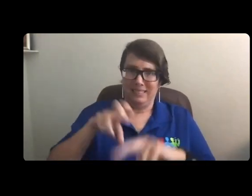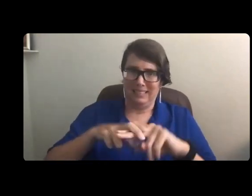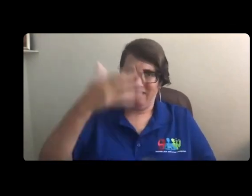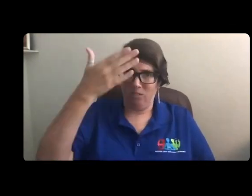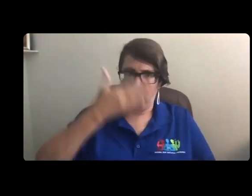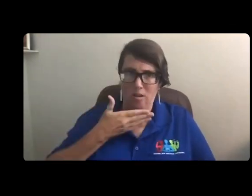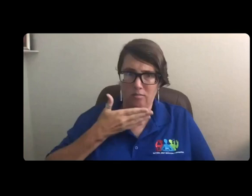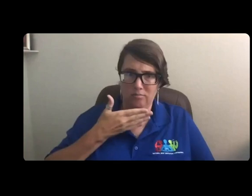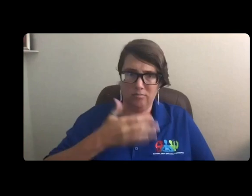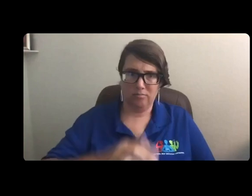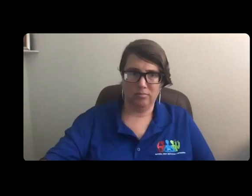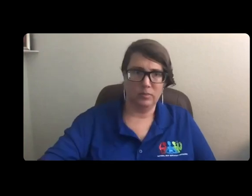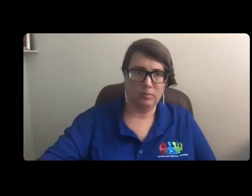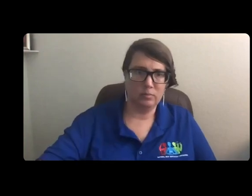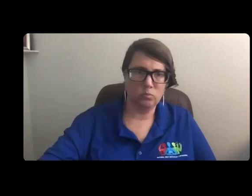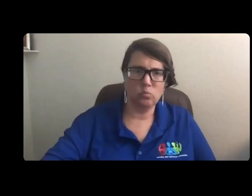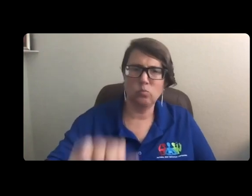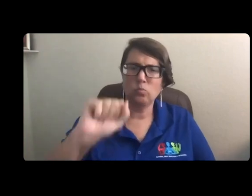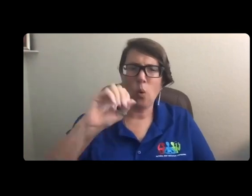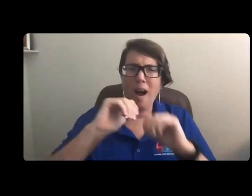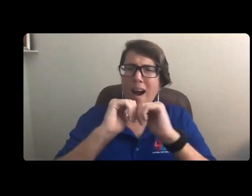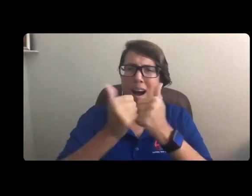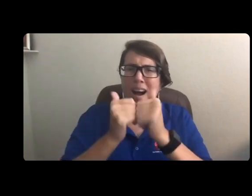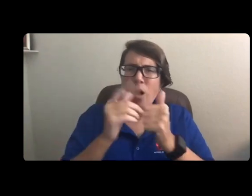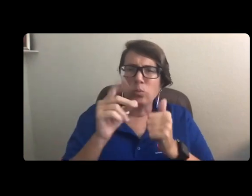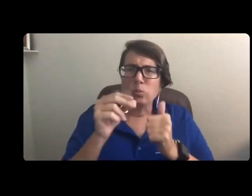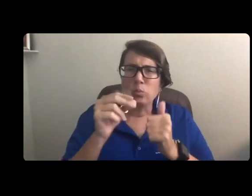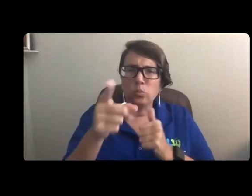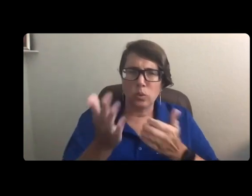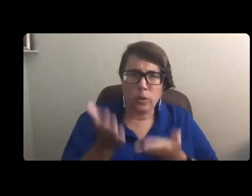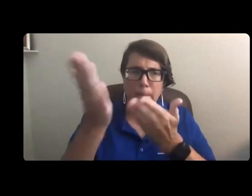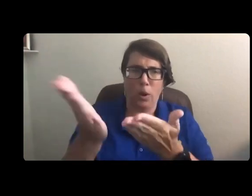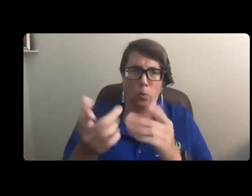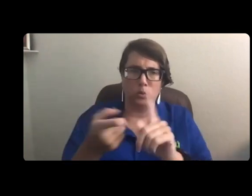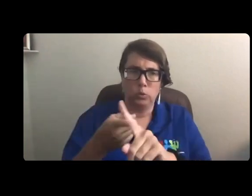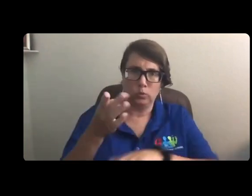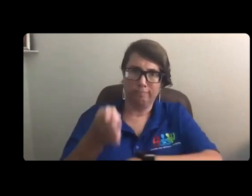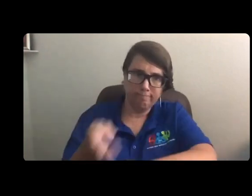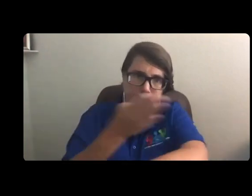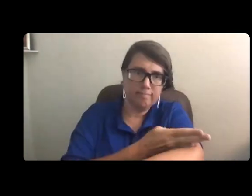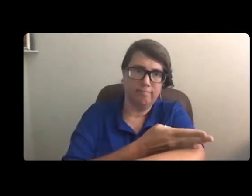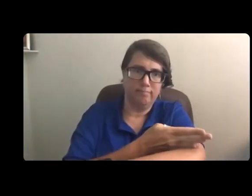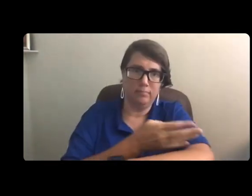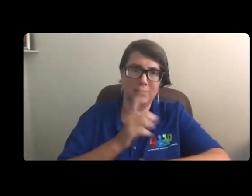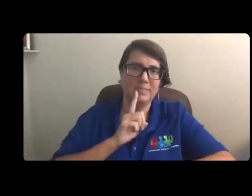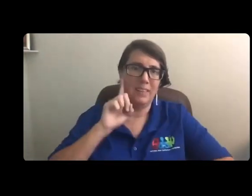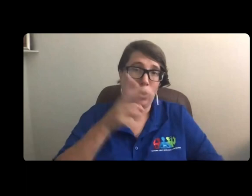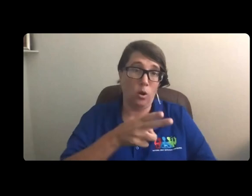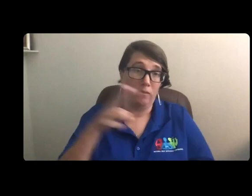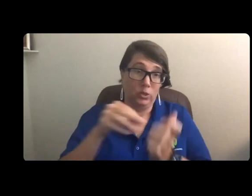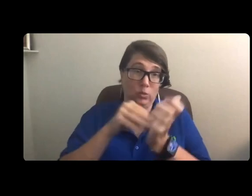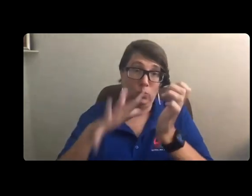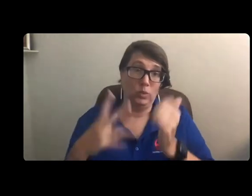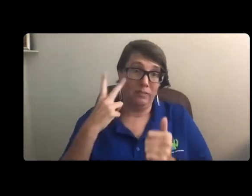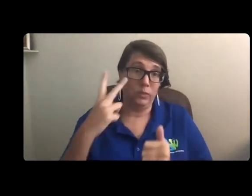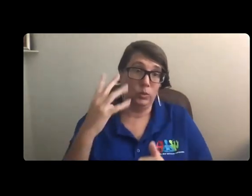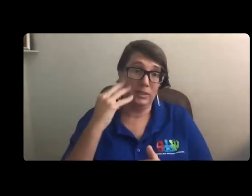humans are typically encouraged to sit in the front of the classroom. So how might you propose the enhancement of the deaf and